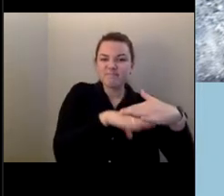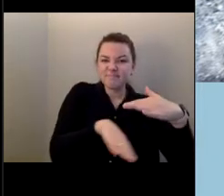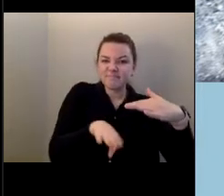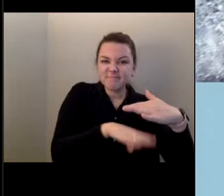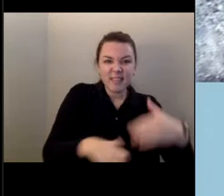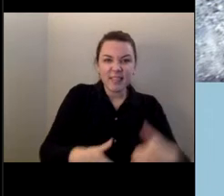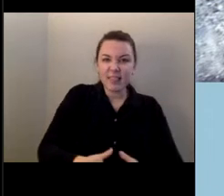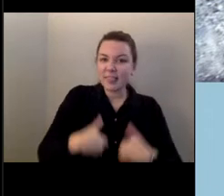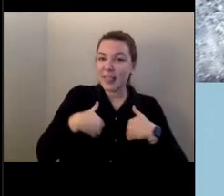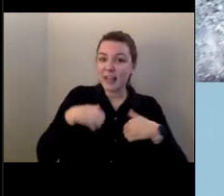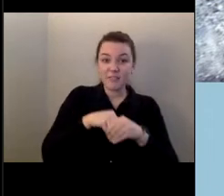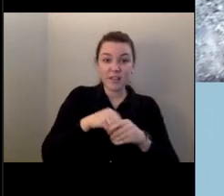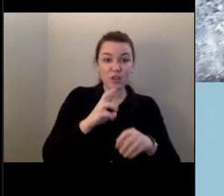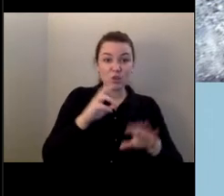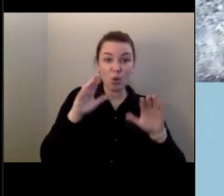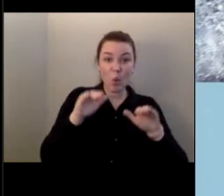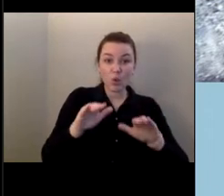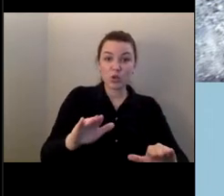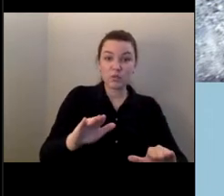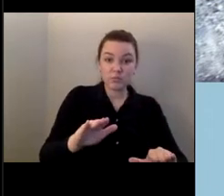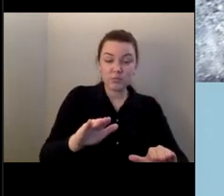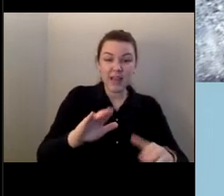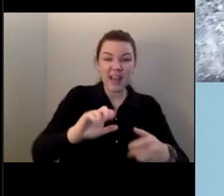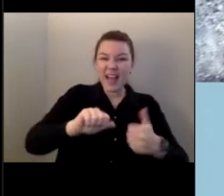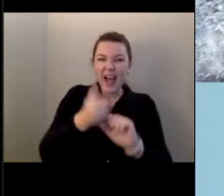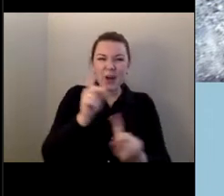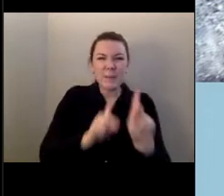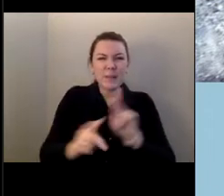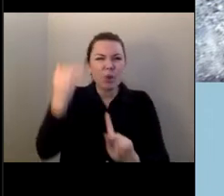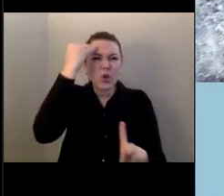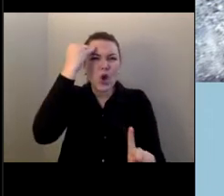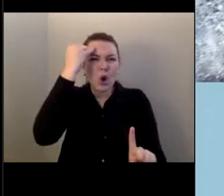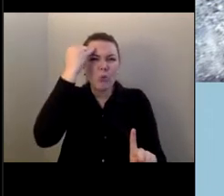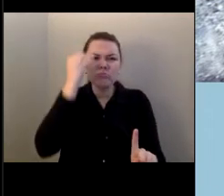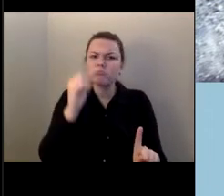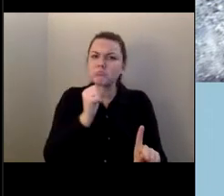when they didn't have microscopes? They didn't have goggles, right?